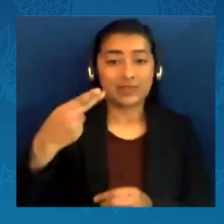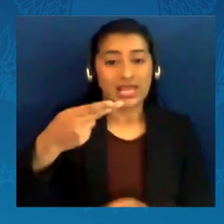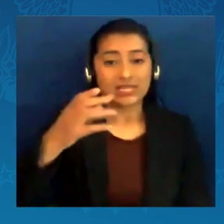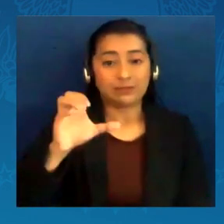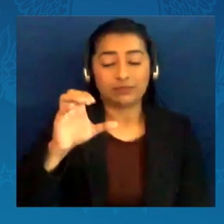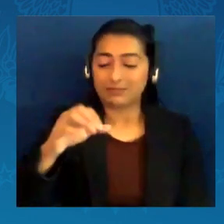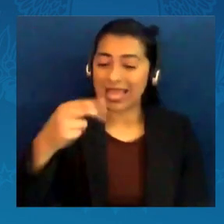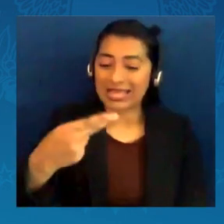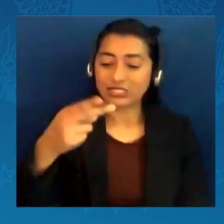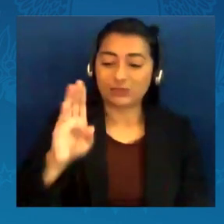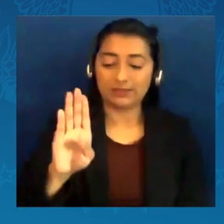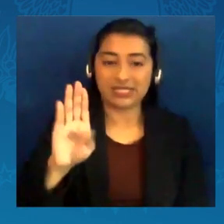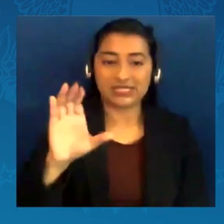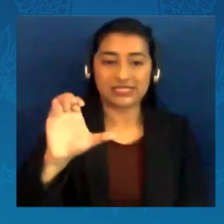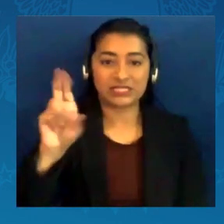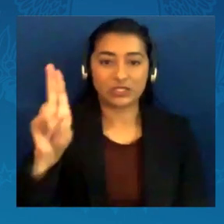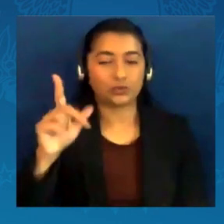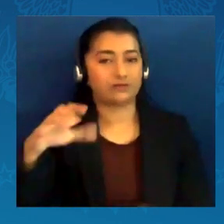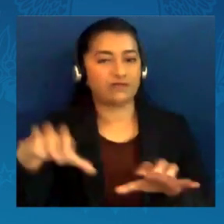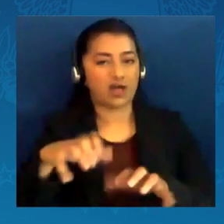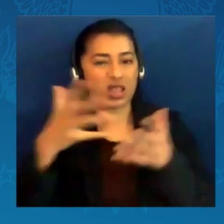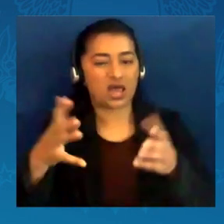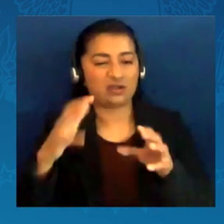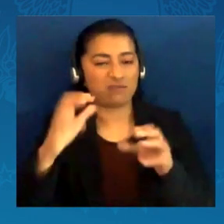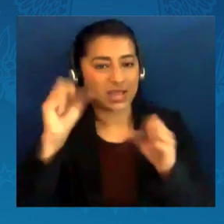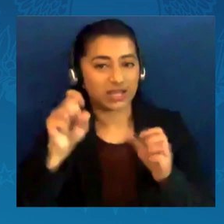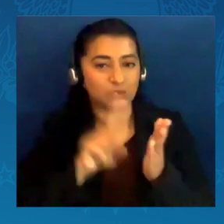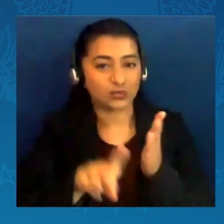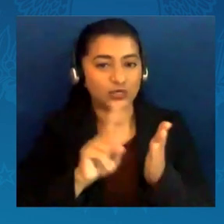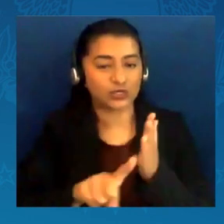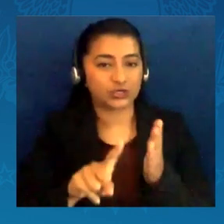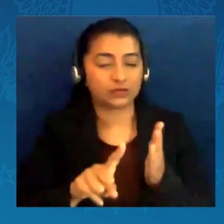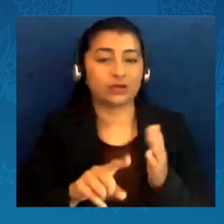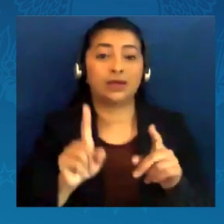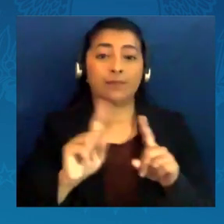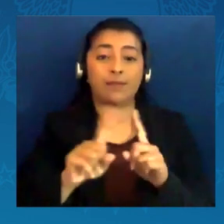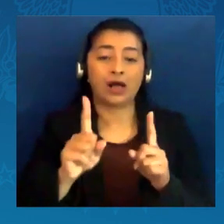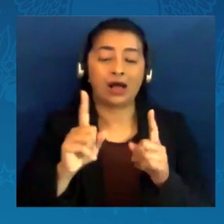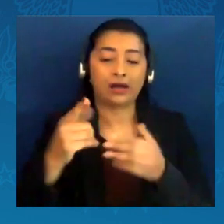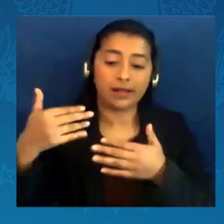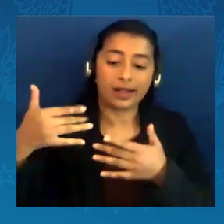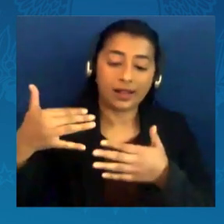But over the years, some of the facilities have experienced the wear and tear,